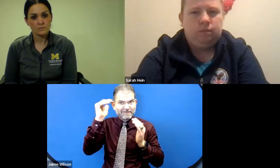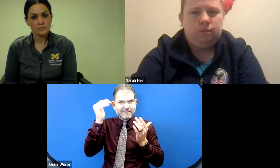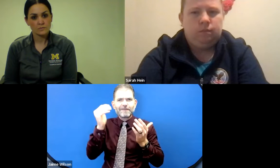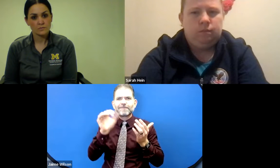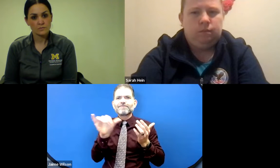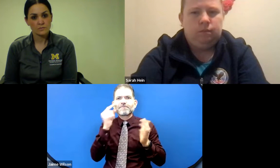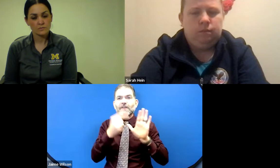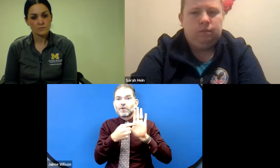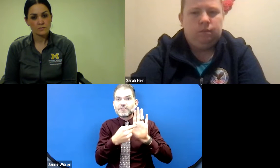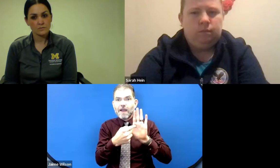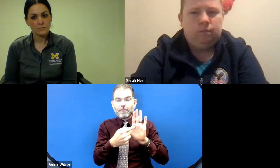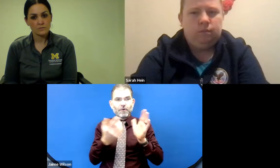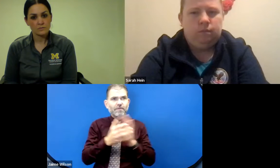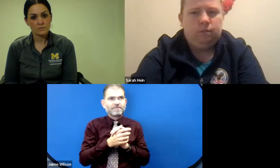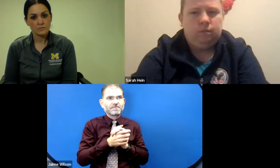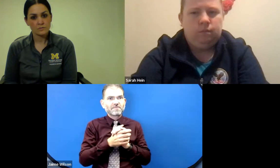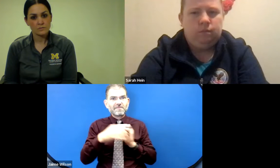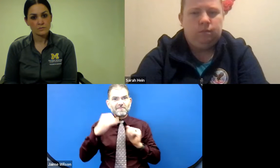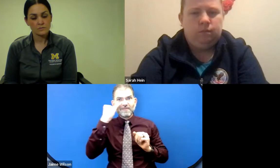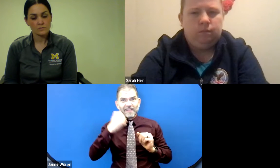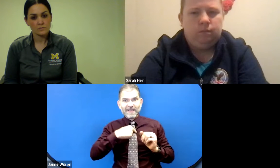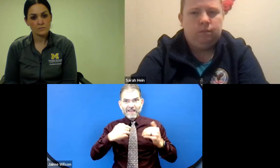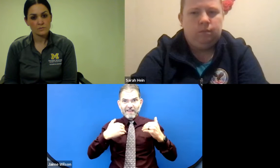ASL Interpreter: you know, and it's something comparable that's believable. For example.